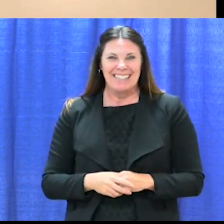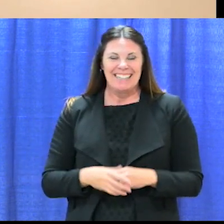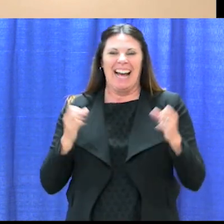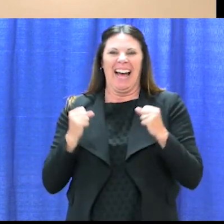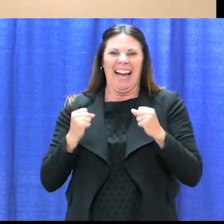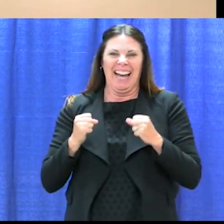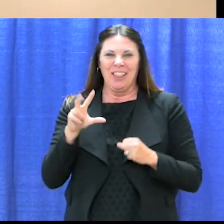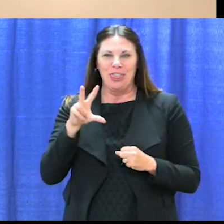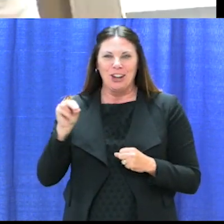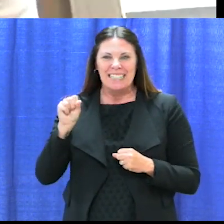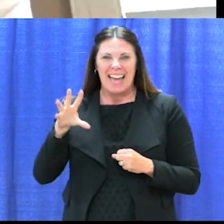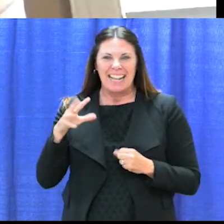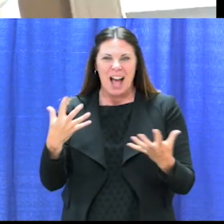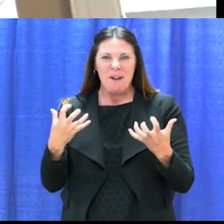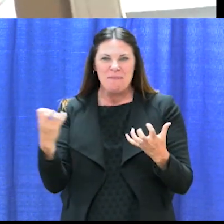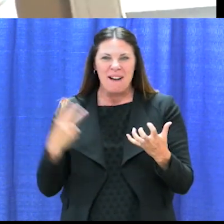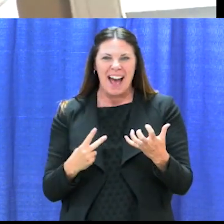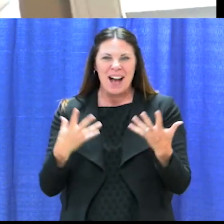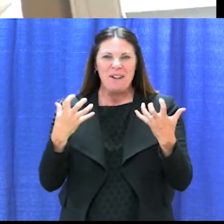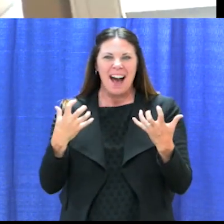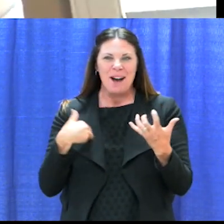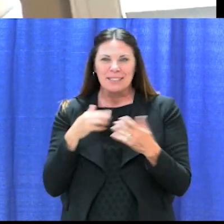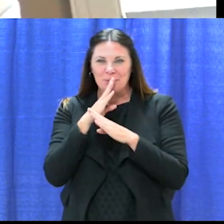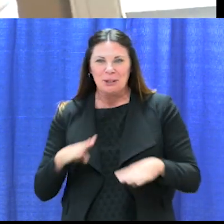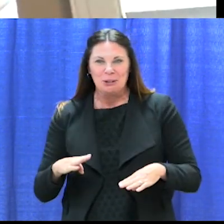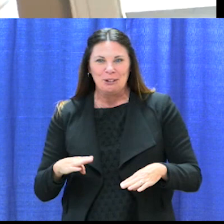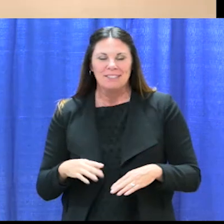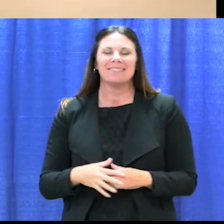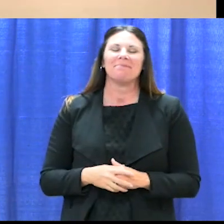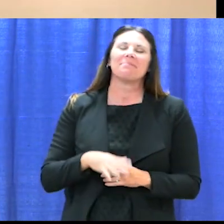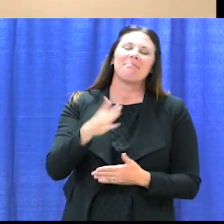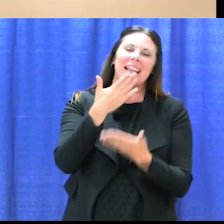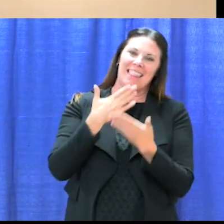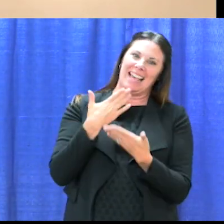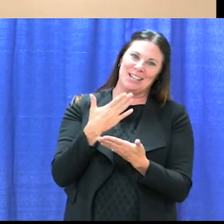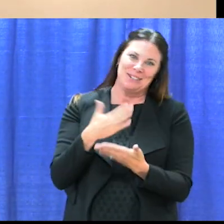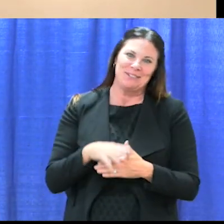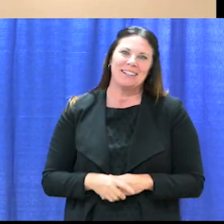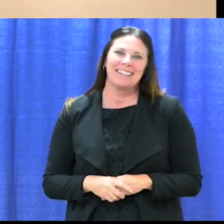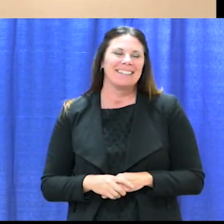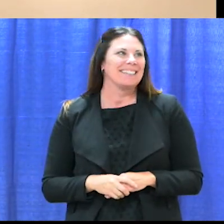I just want to say thank you Senator Leyva and Superintendent Thurmond.